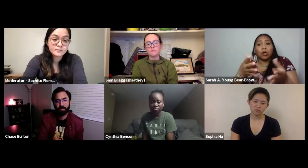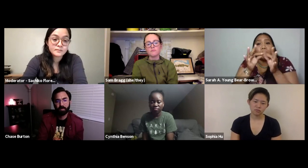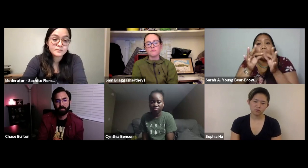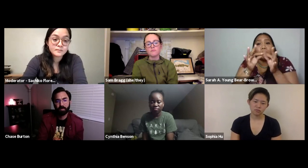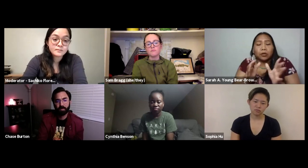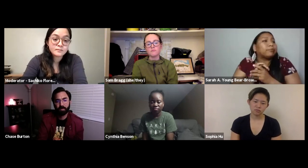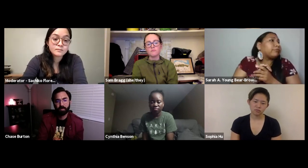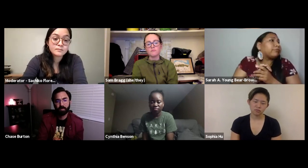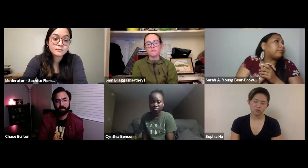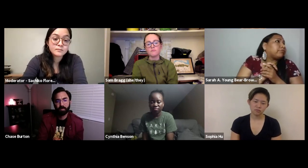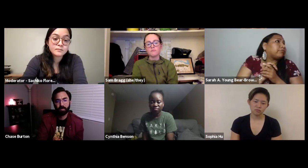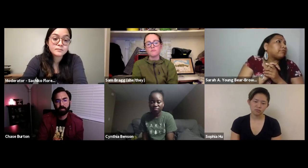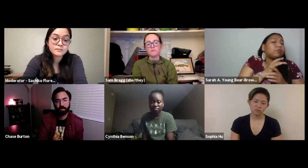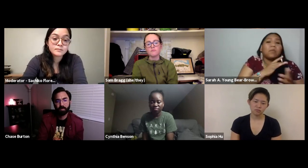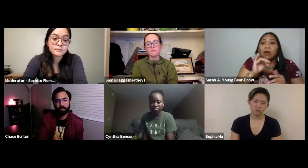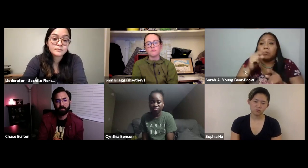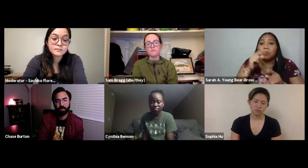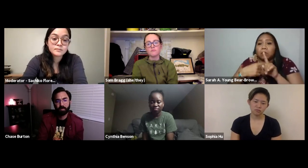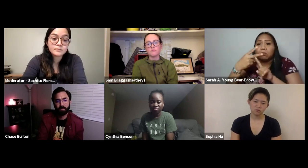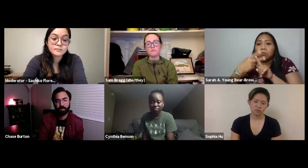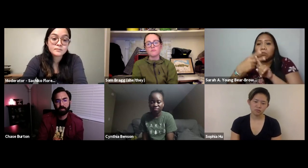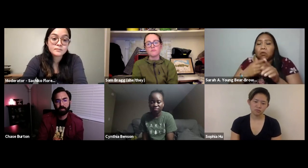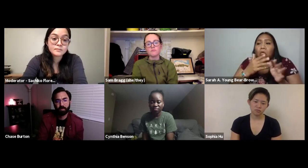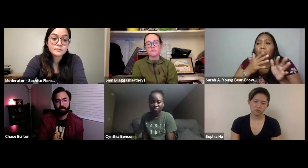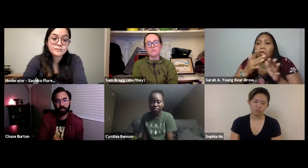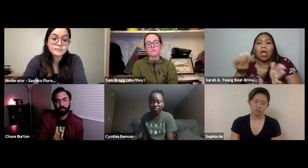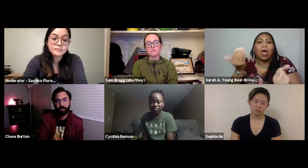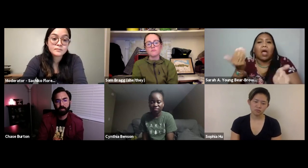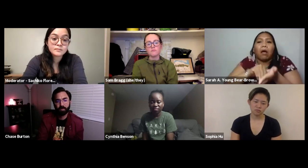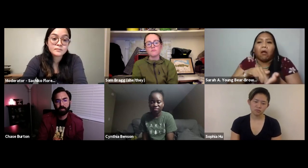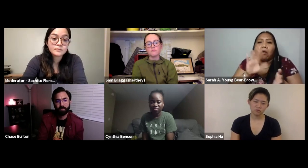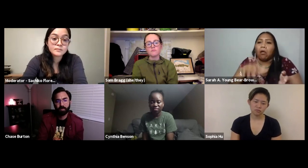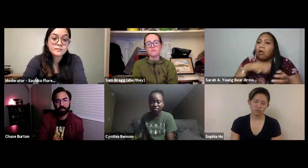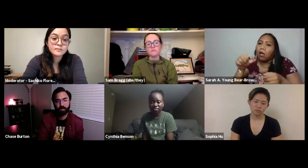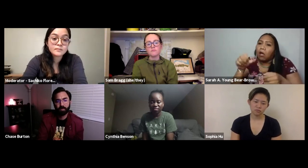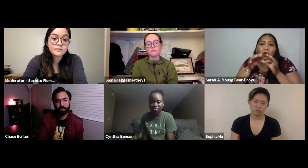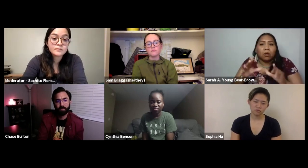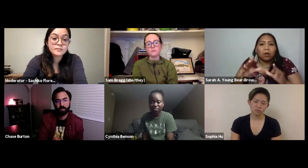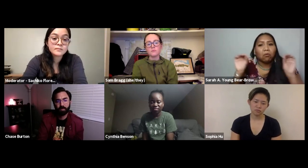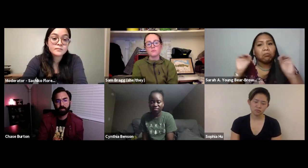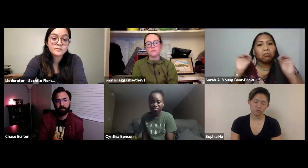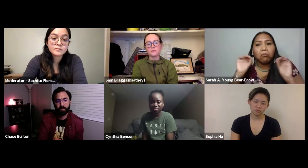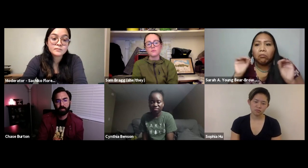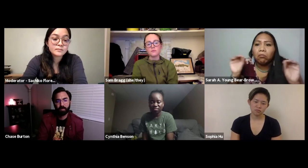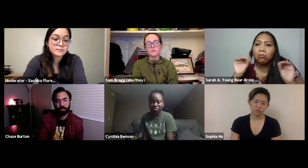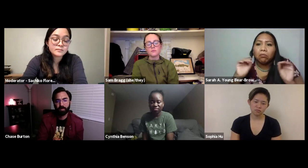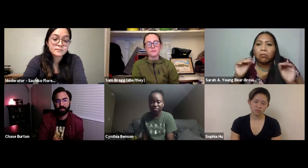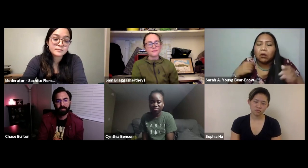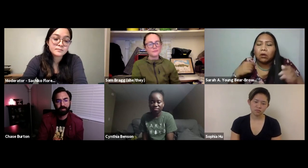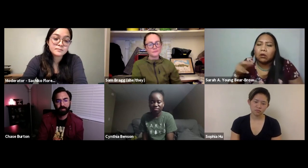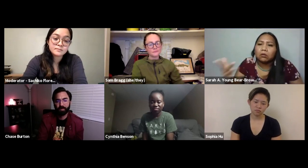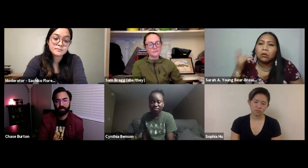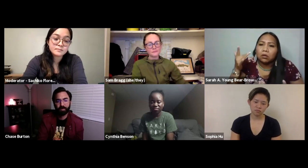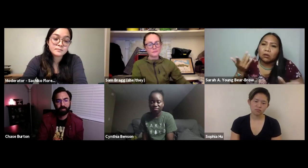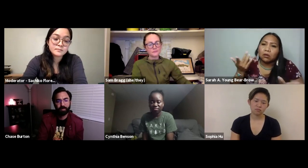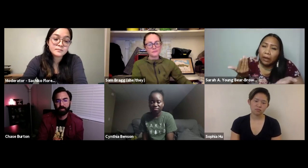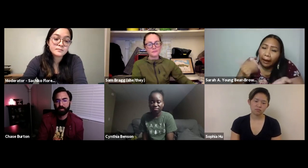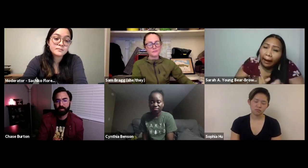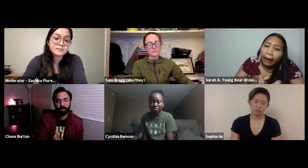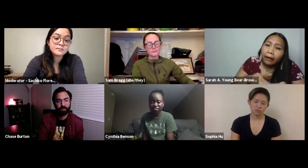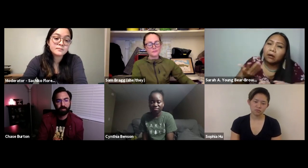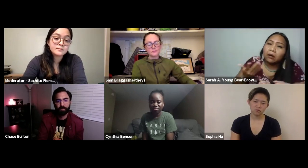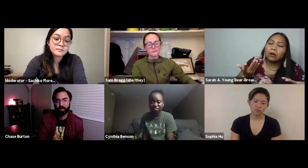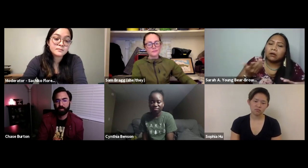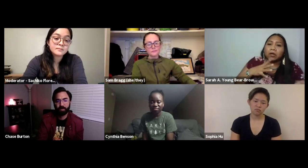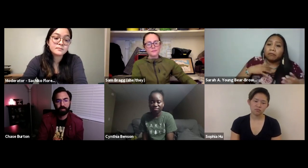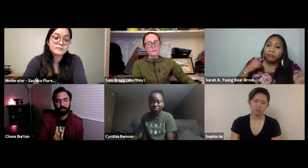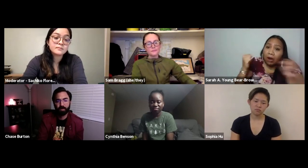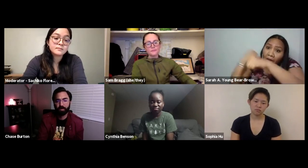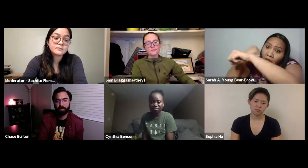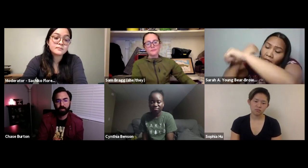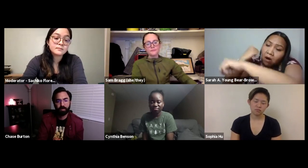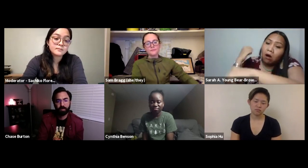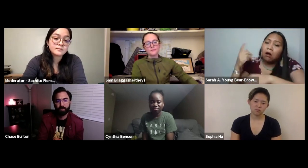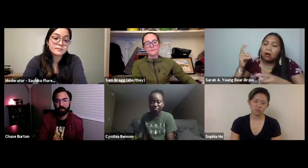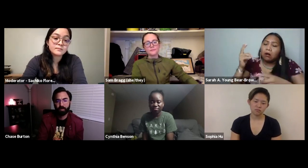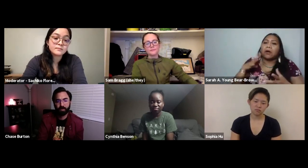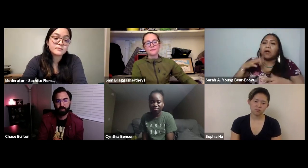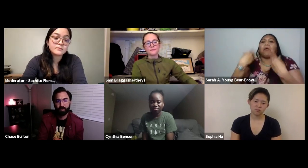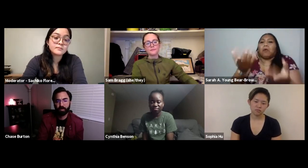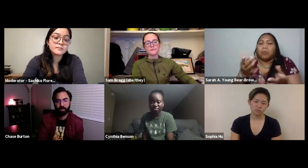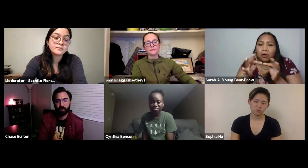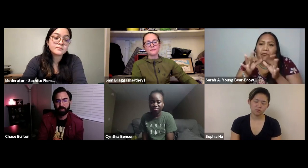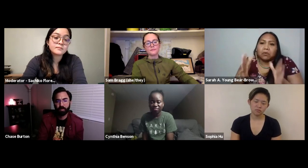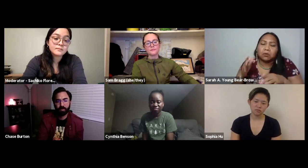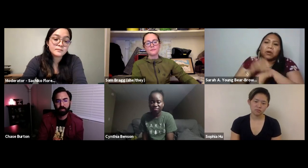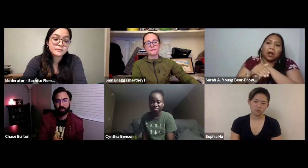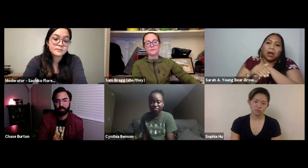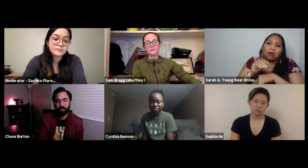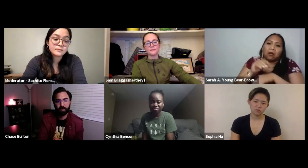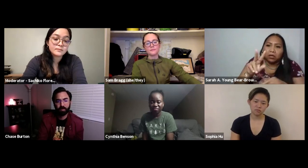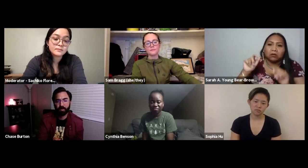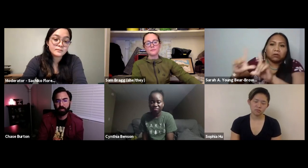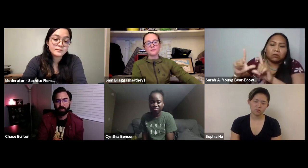so, we as a Deaf community, in Iowa had to speak up and advocate our rights. Then they